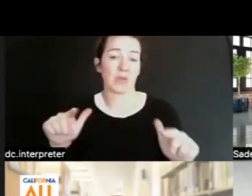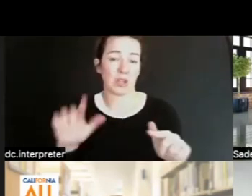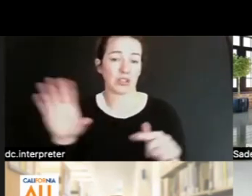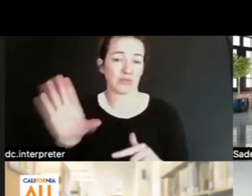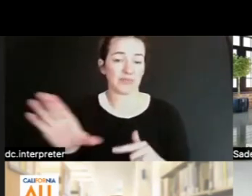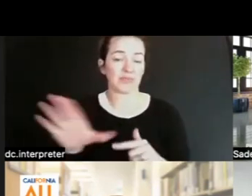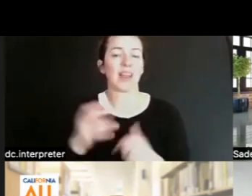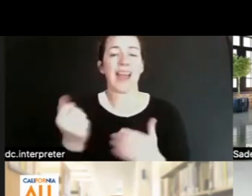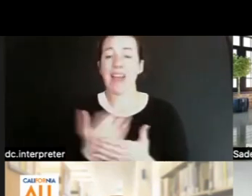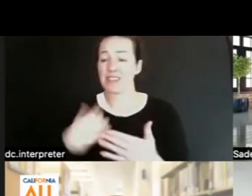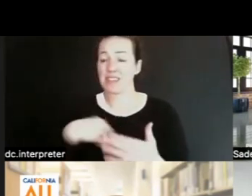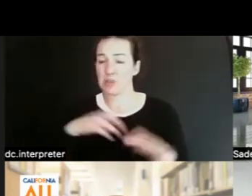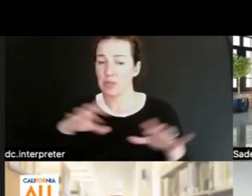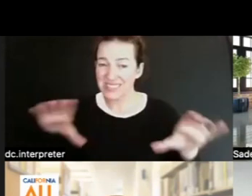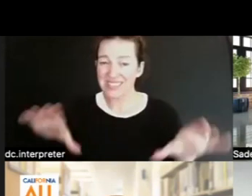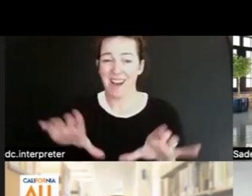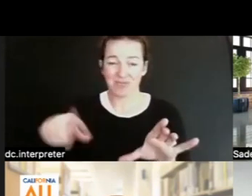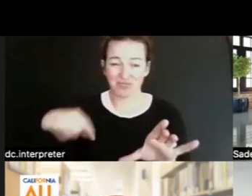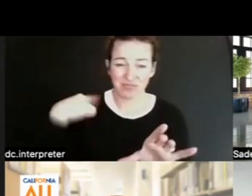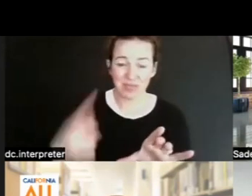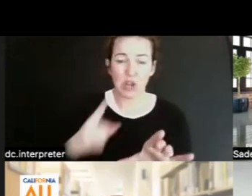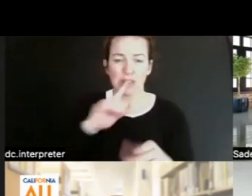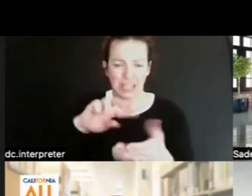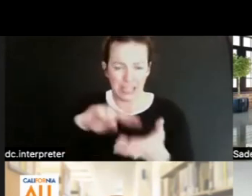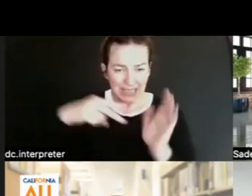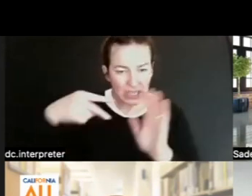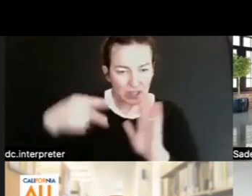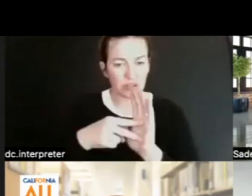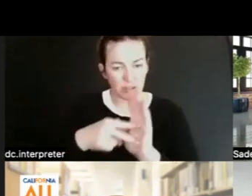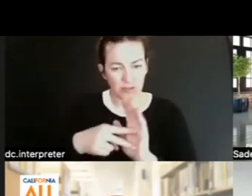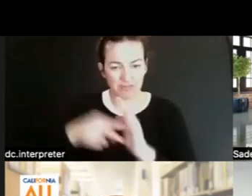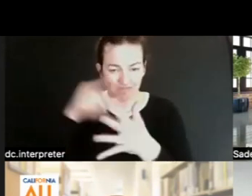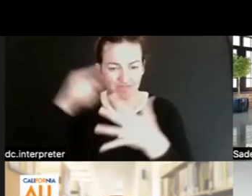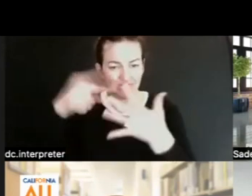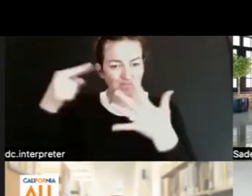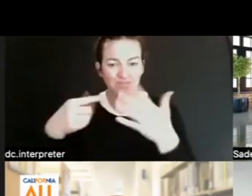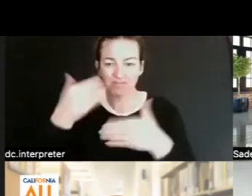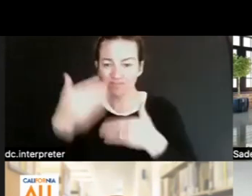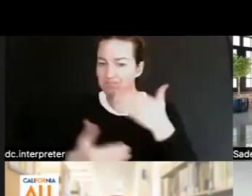has been extremely intentional. And as we've gone forward, ensuring that we are walking